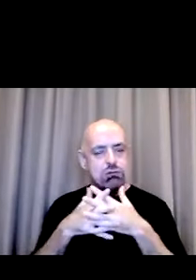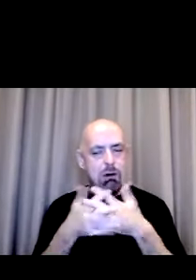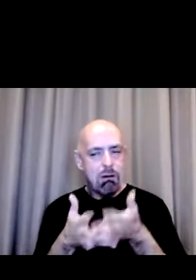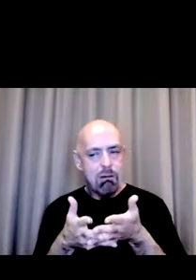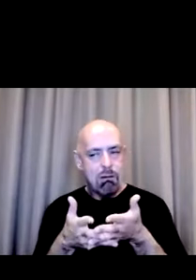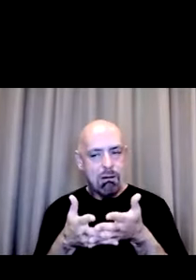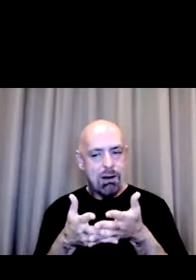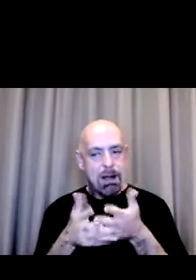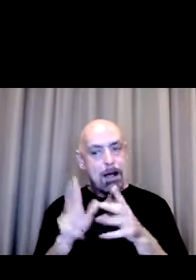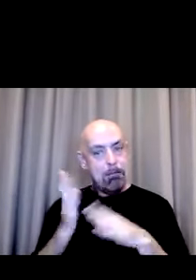conservatism favouring monarchy,